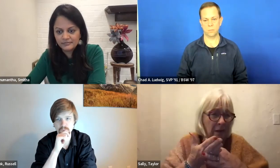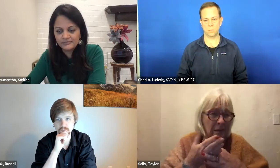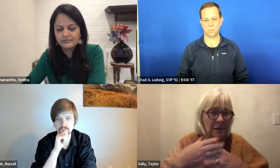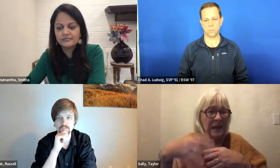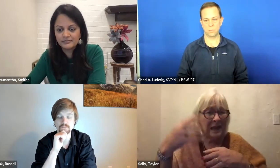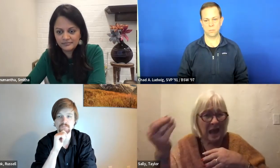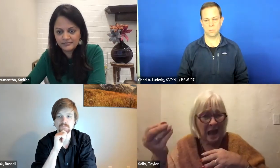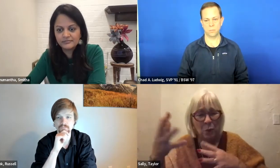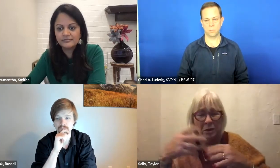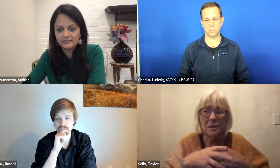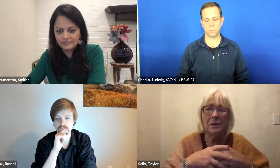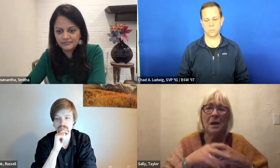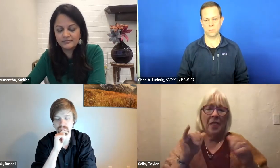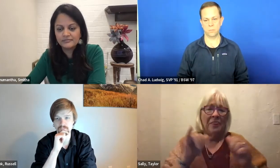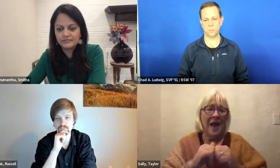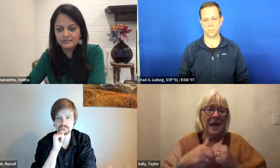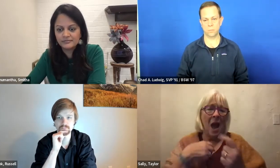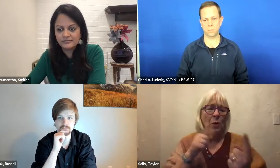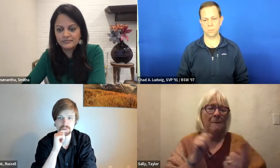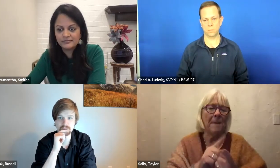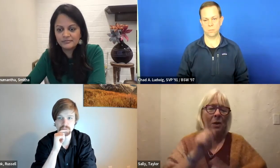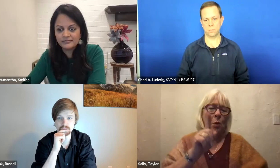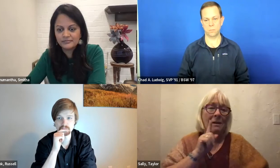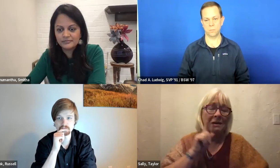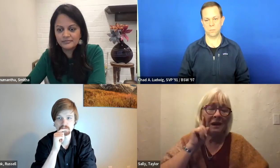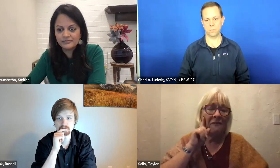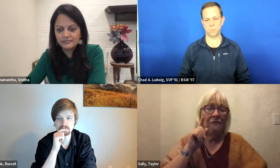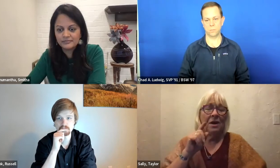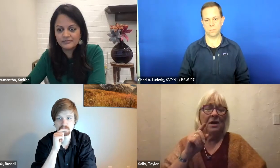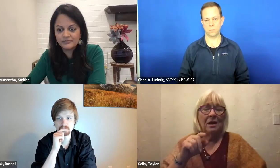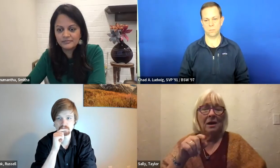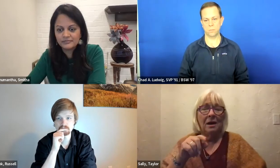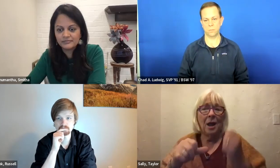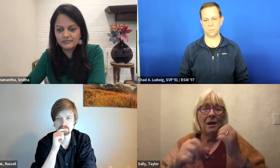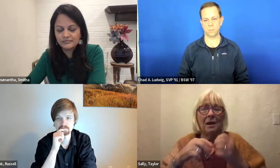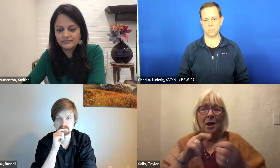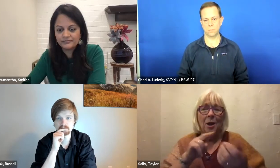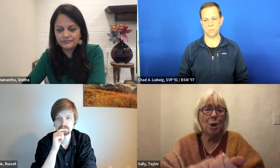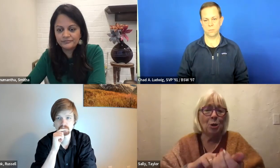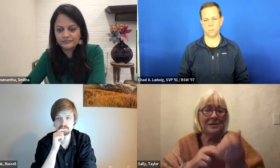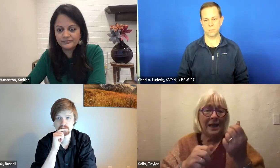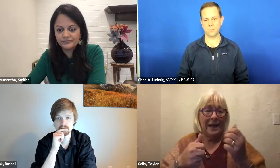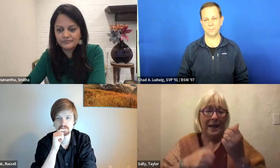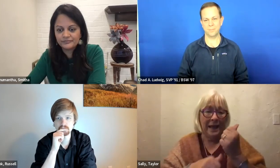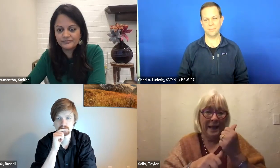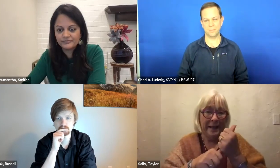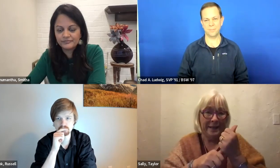so I could have a break and so I could get out, and at that point, I had met a Deaf nurse,